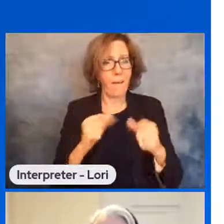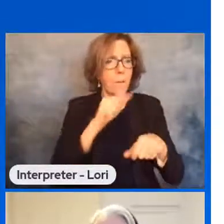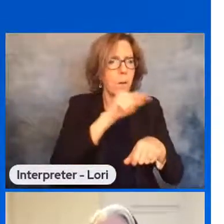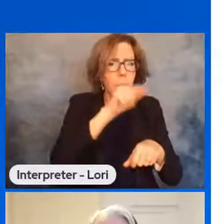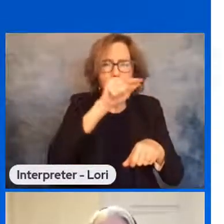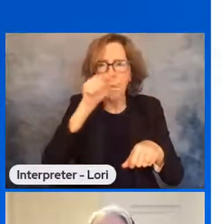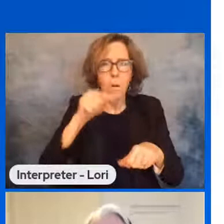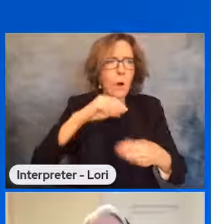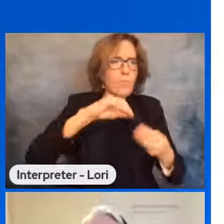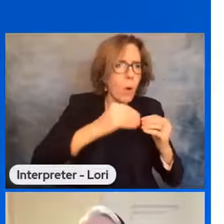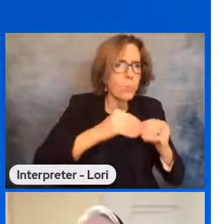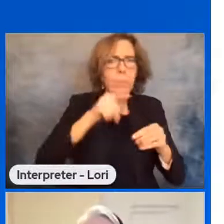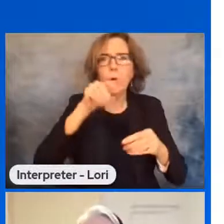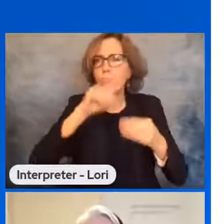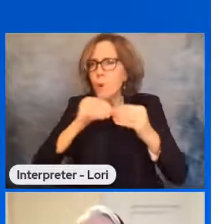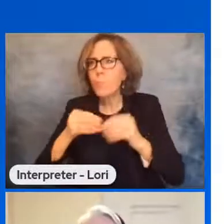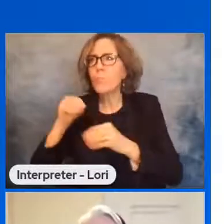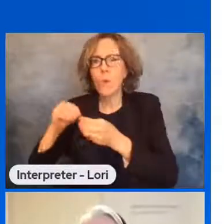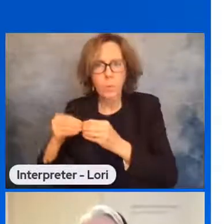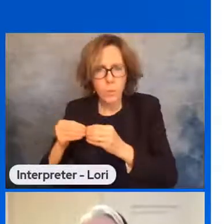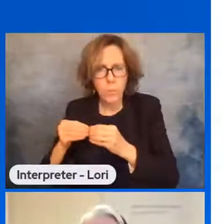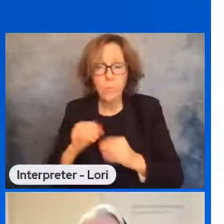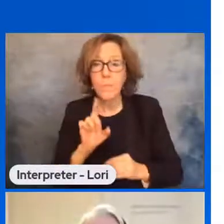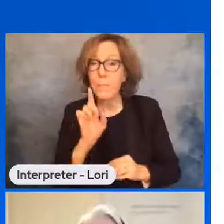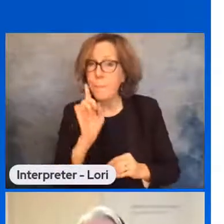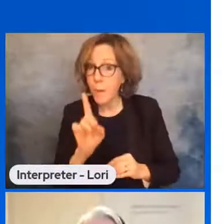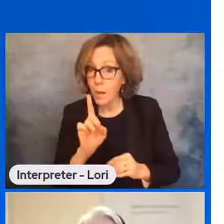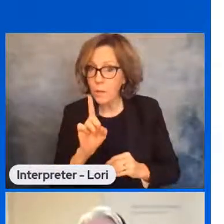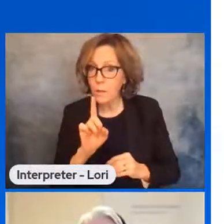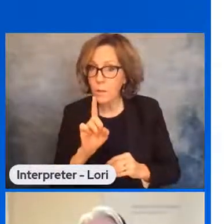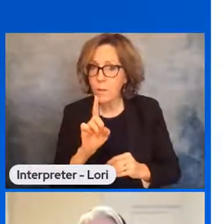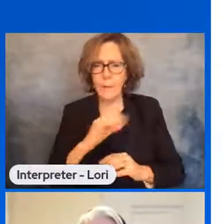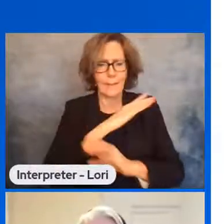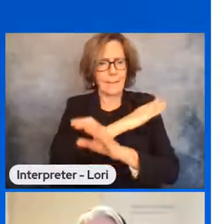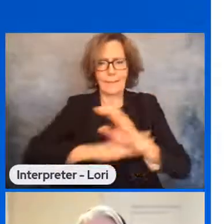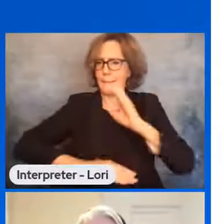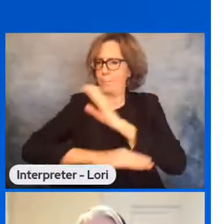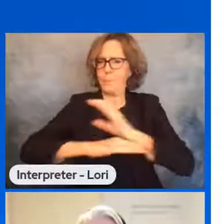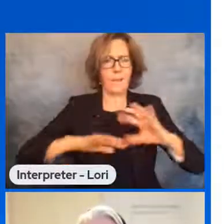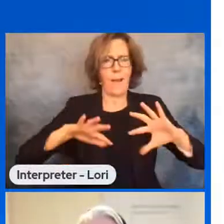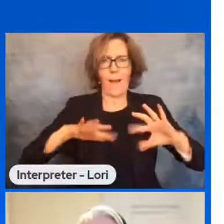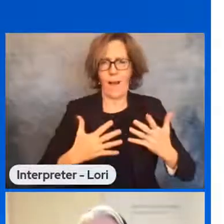but there's no disability until someone designs something that isn't accessible.